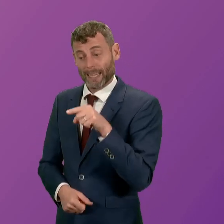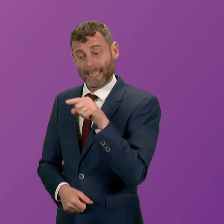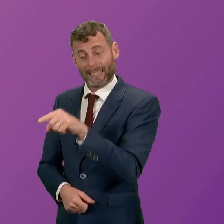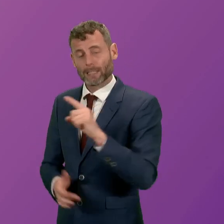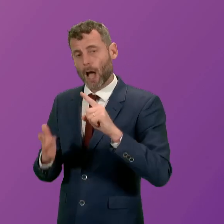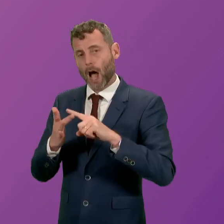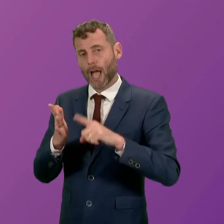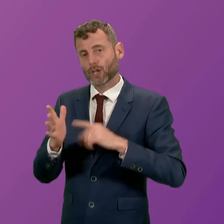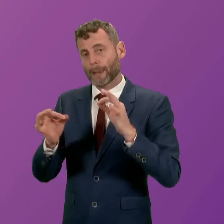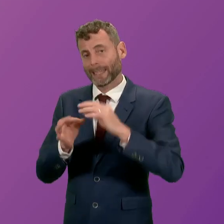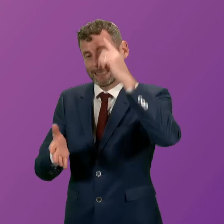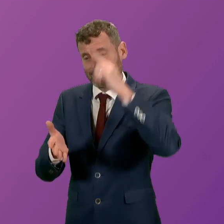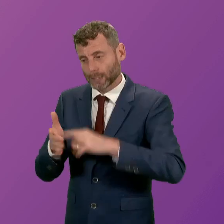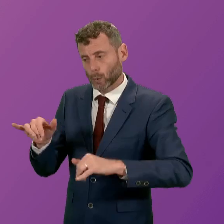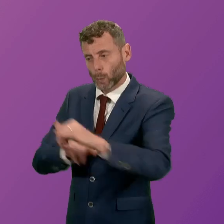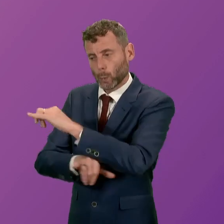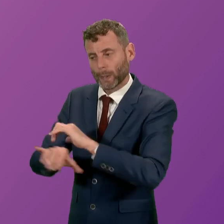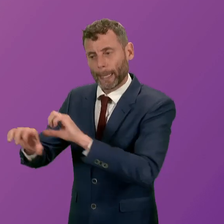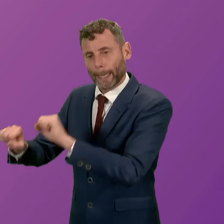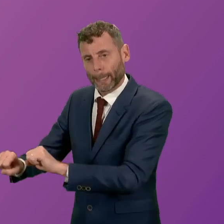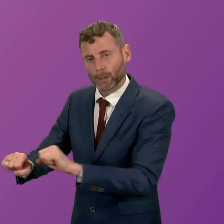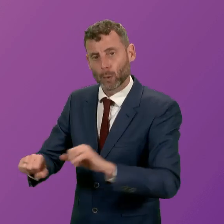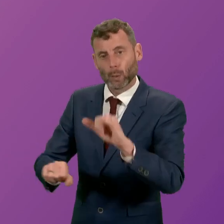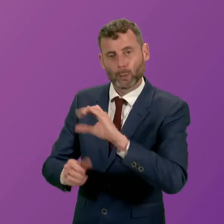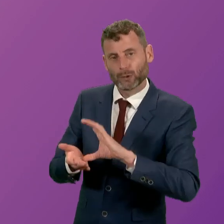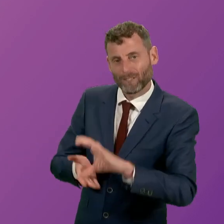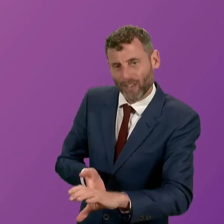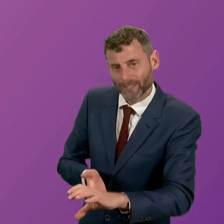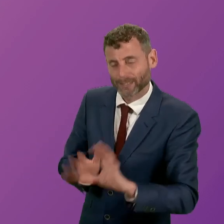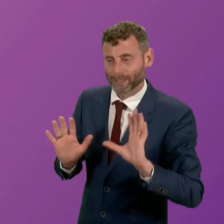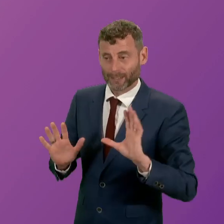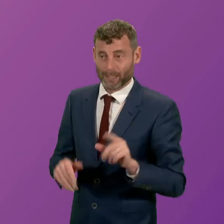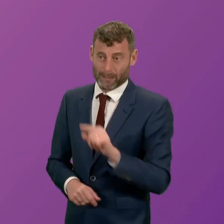boards to make. They can make those decisions based only on the financial